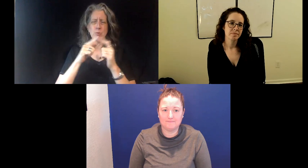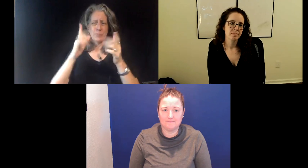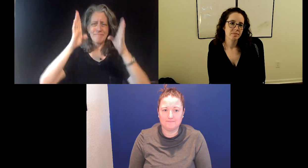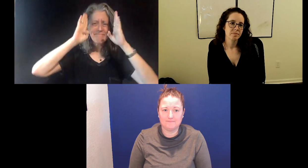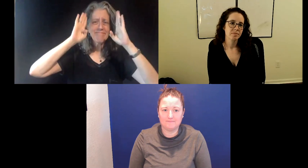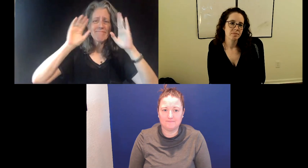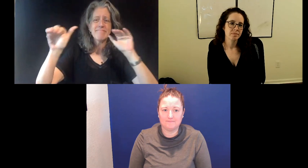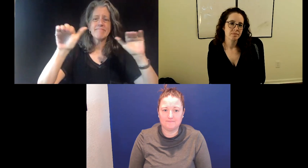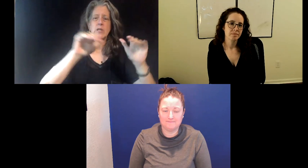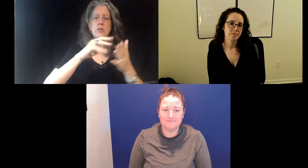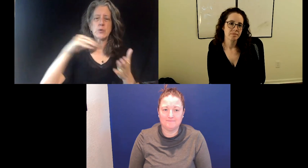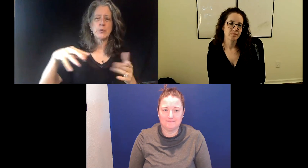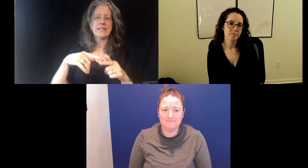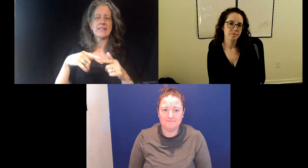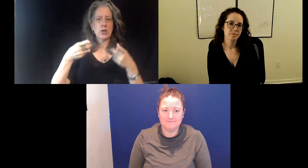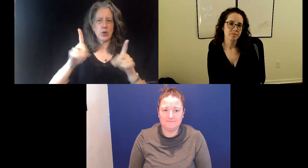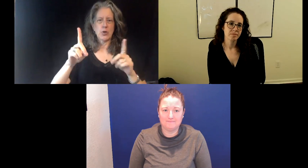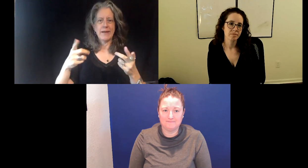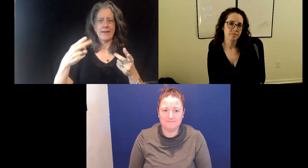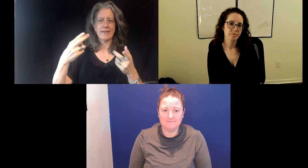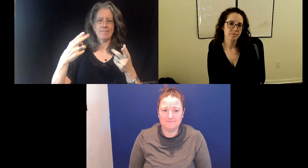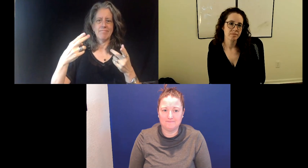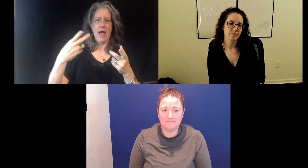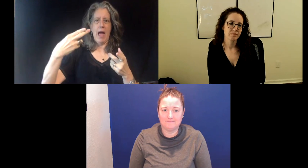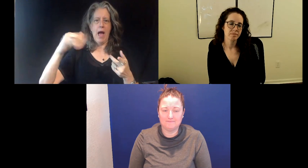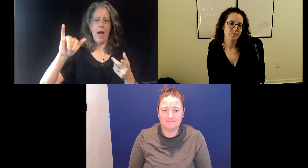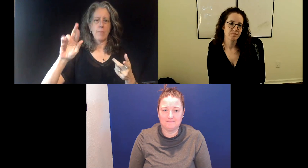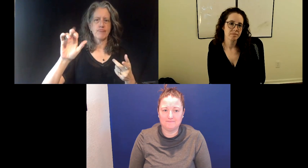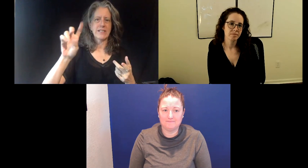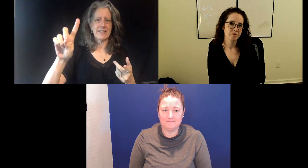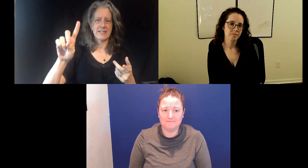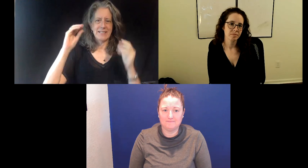people's top of mind um so we want to how do you get the attention of the student how do you keep